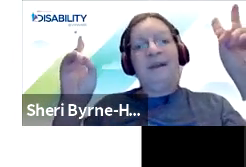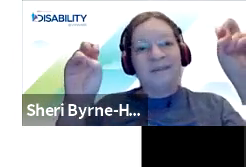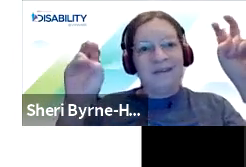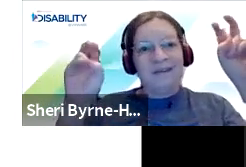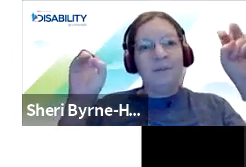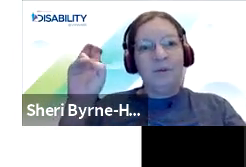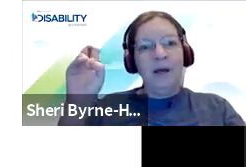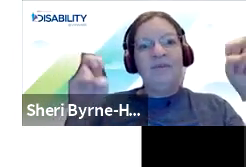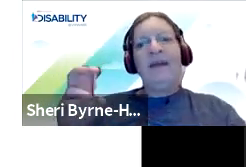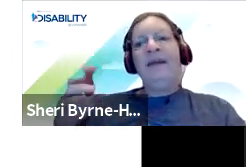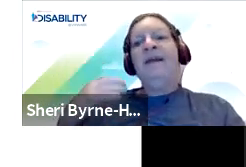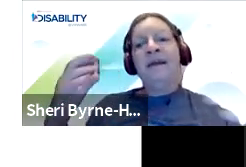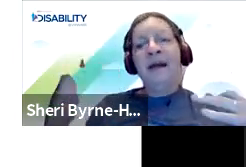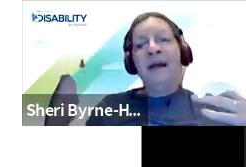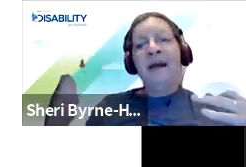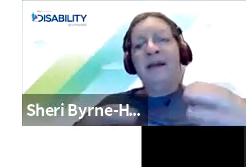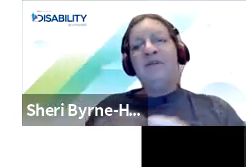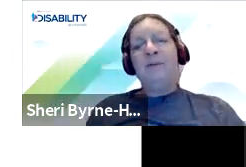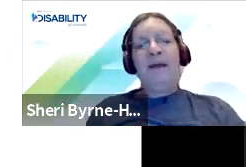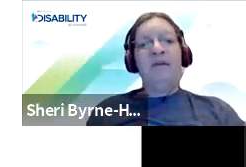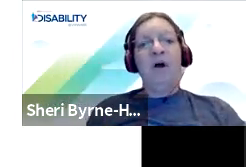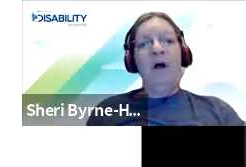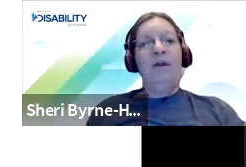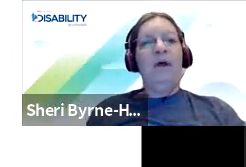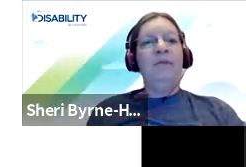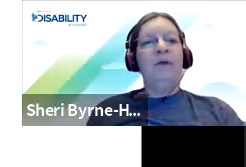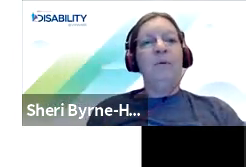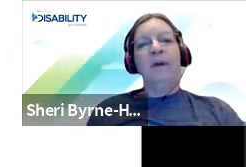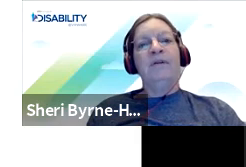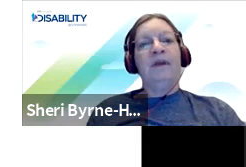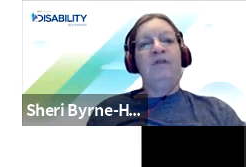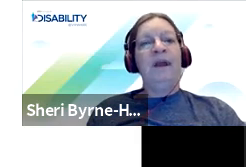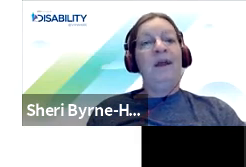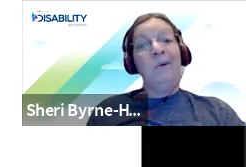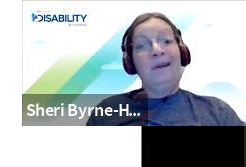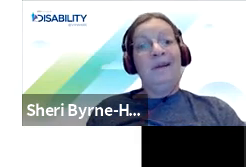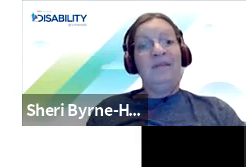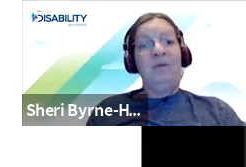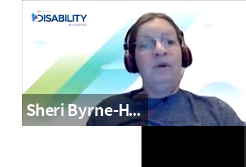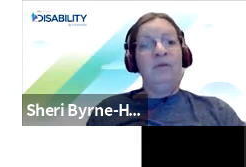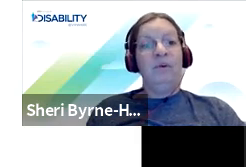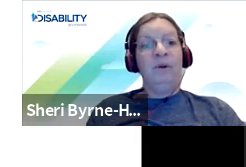But some places do have stores and sell things, some places, college, for example, you can take classes through their